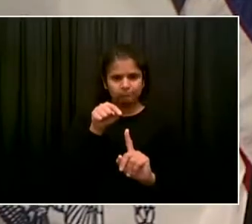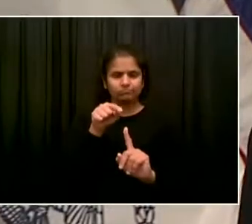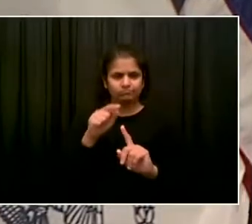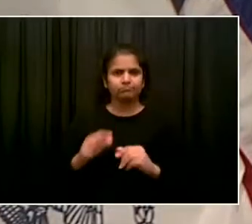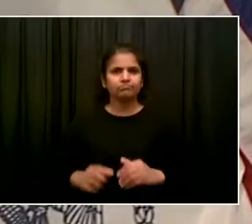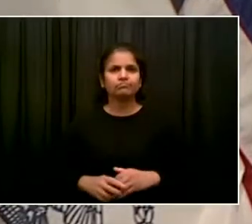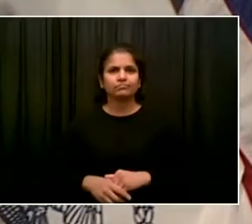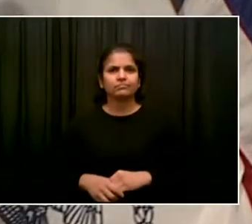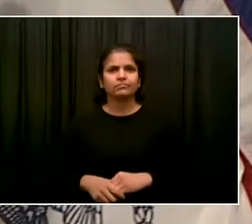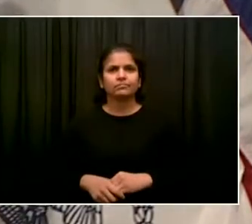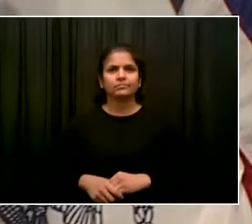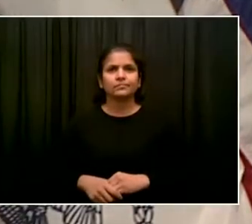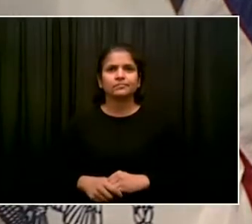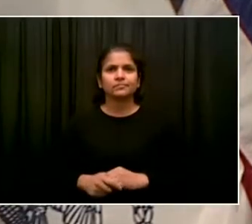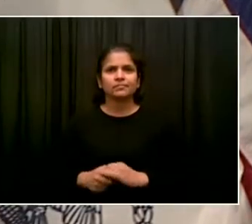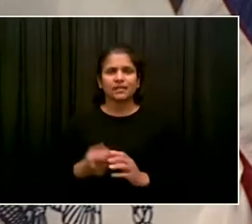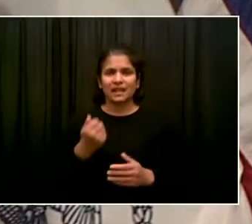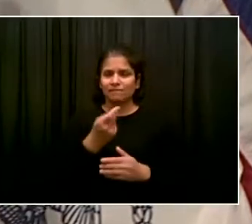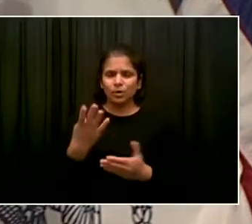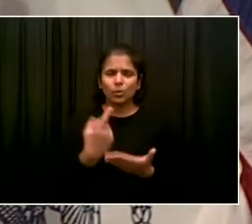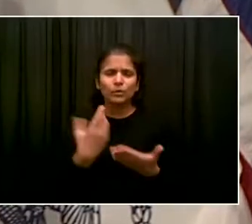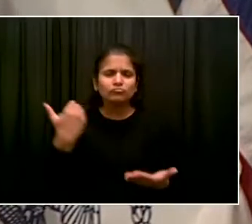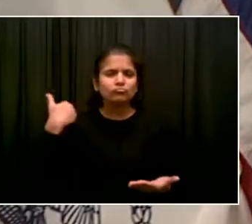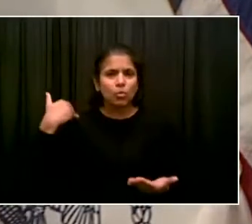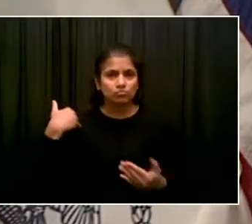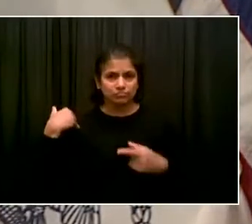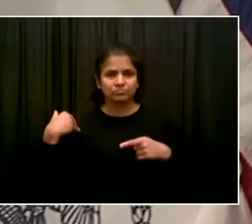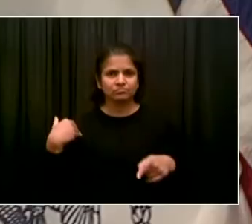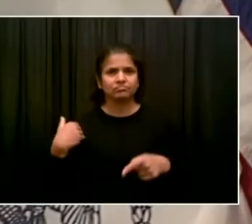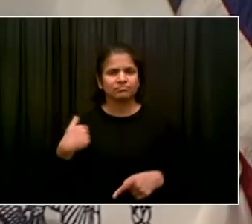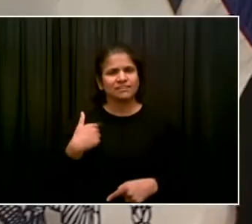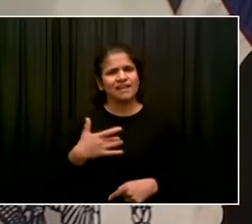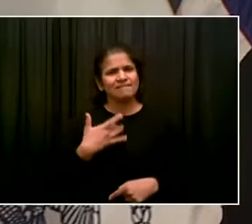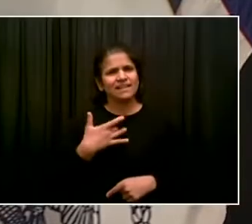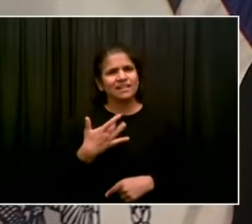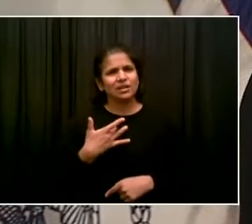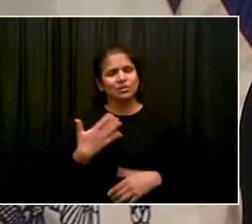OF CITY COUNCIL HAD BEEN SO SUPPORTIVE ALL OF ALL THESE NEW APPROACHES AND TRANSPORTATION IN THE CITY.